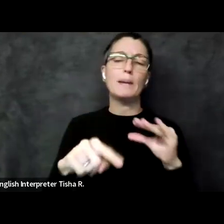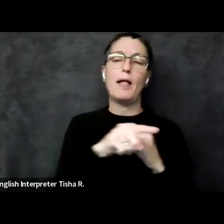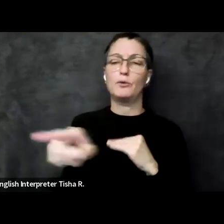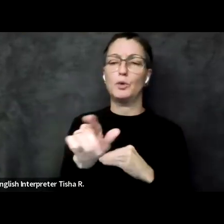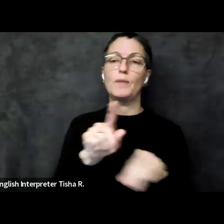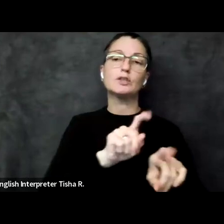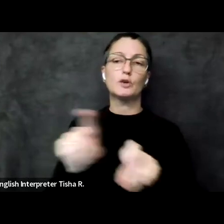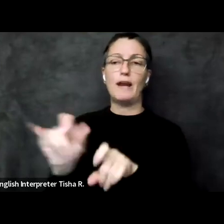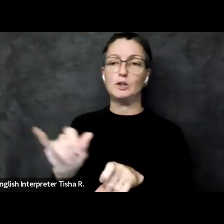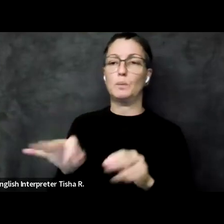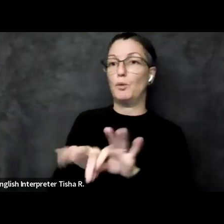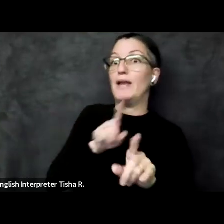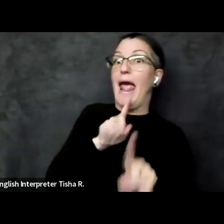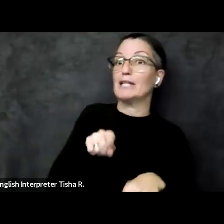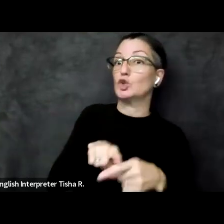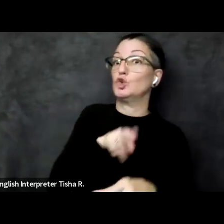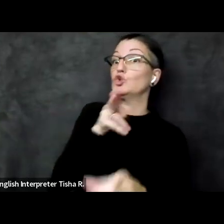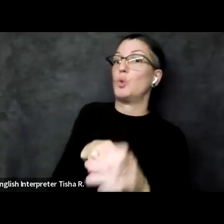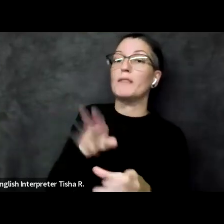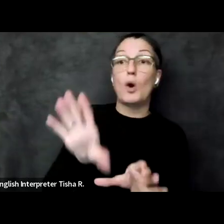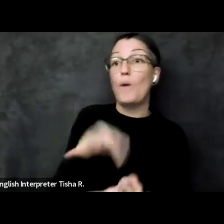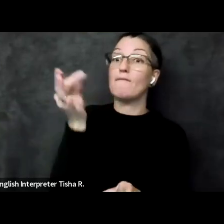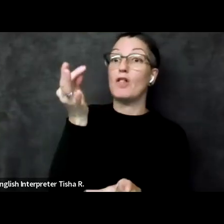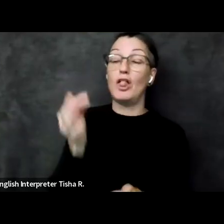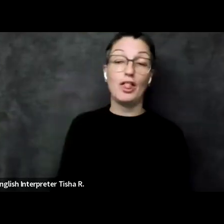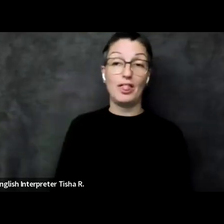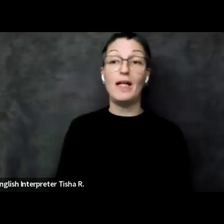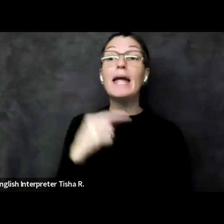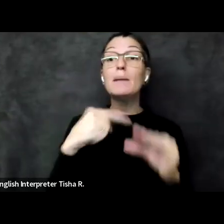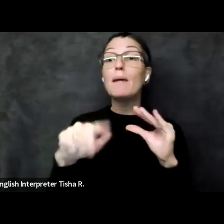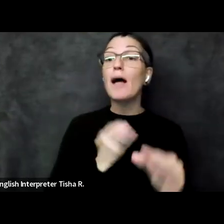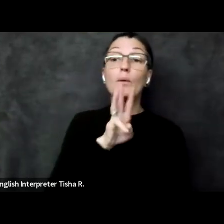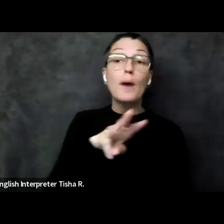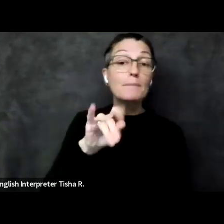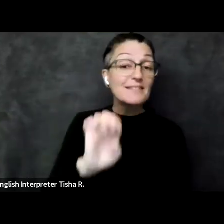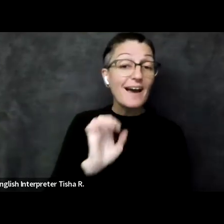You can also check out our website and our social media, which is again in the chat.